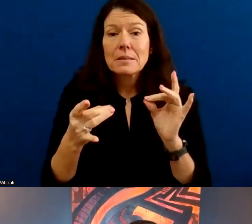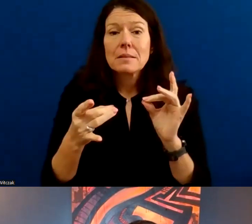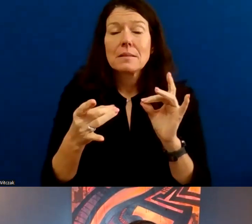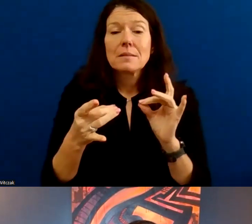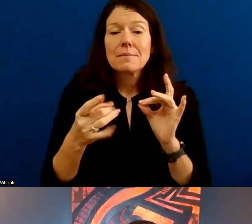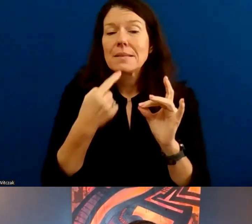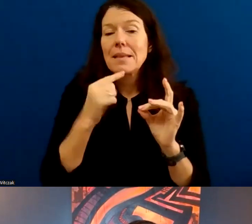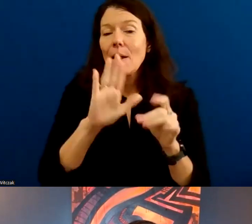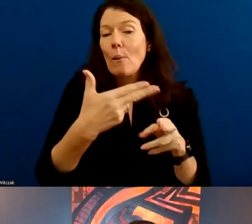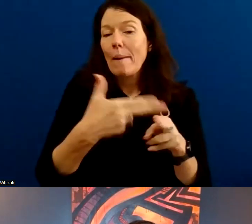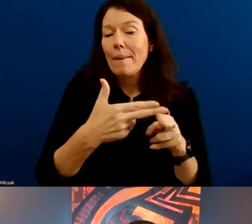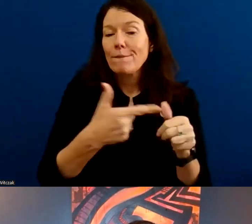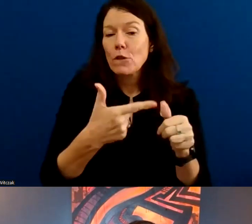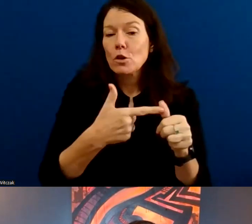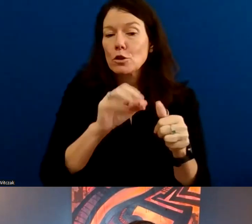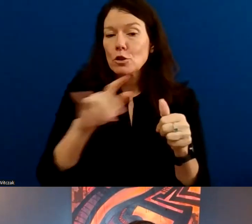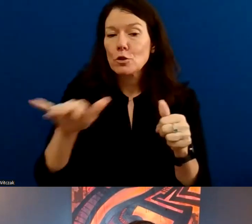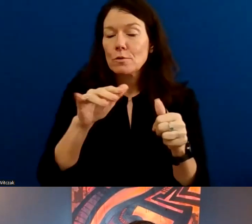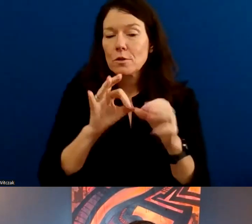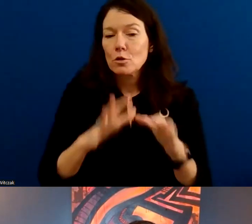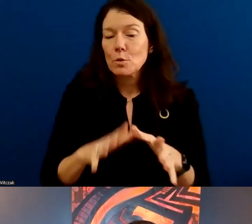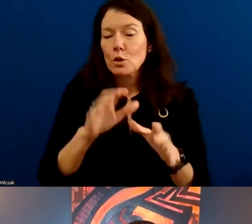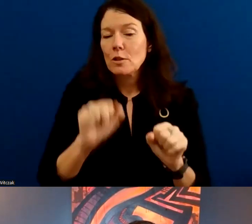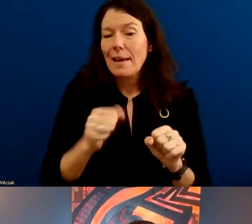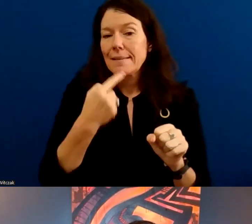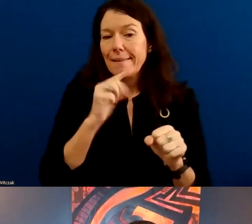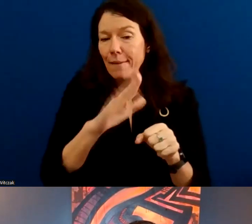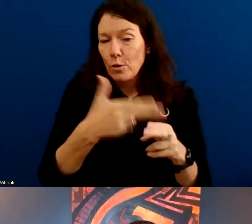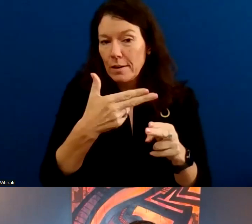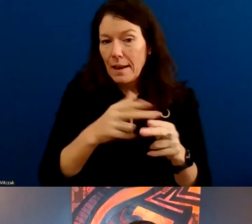name first so the interpreters can capture when we've transitioned from one person to